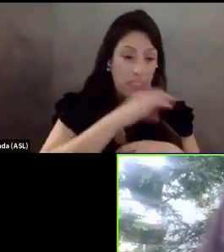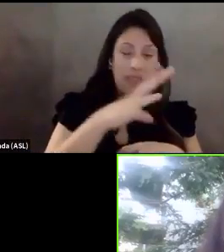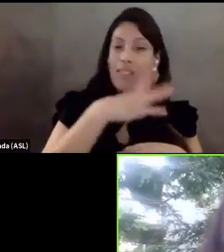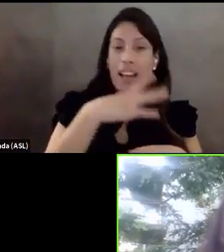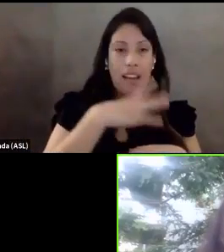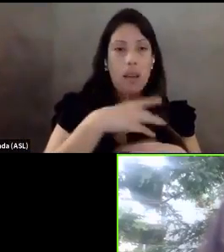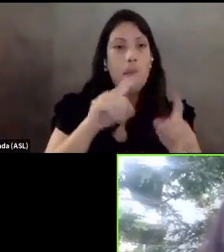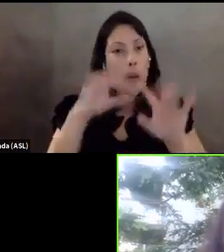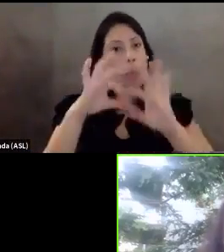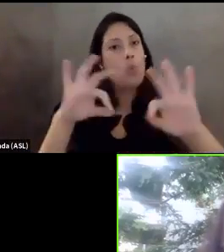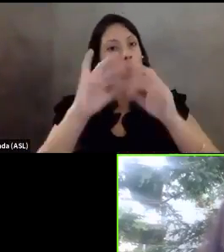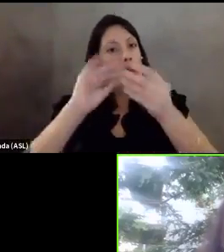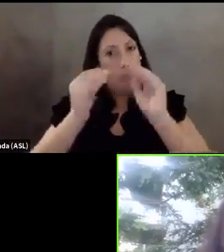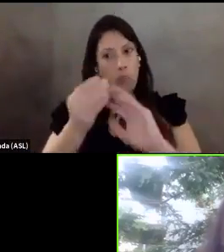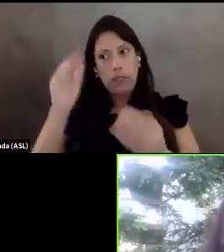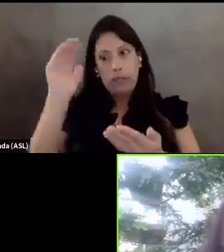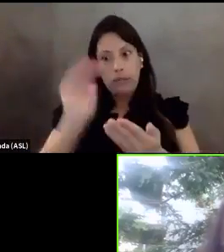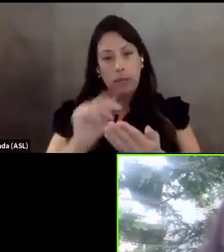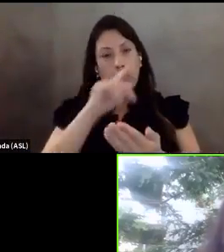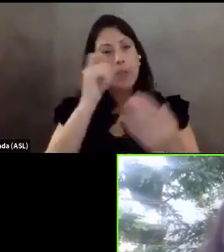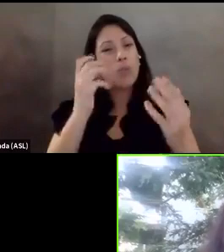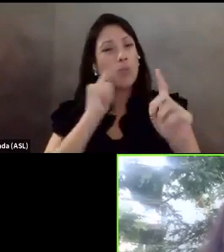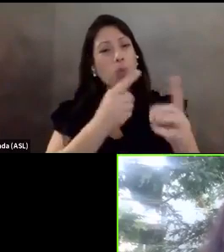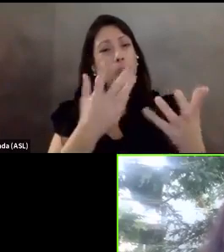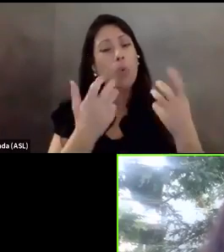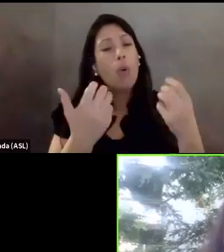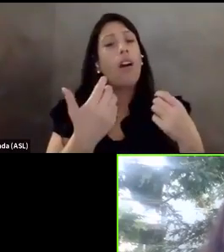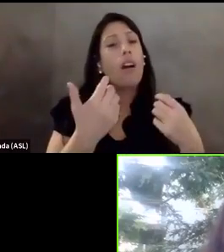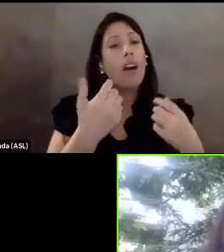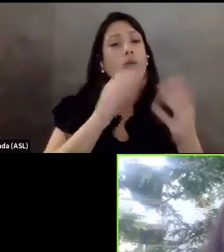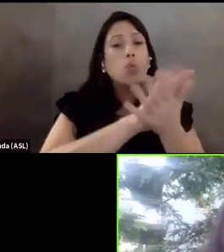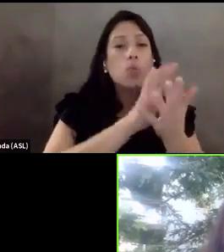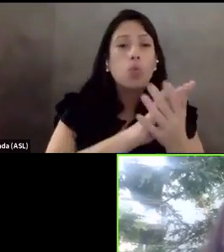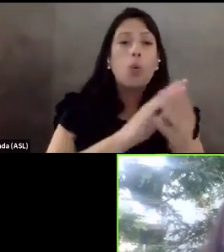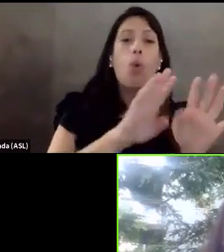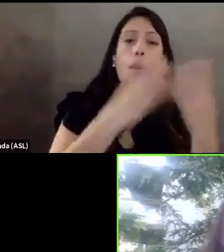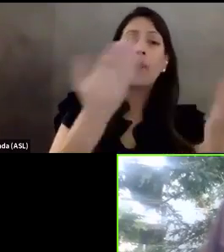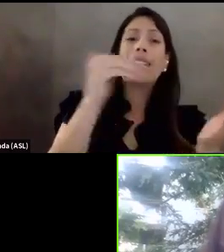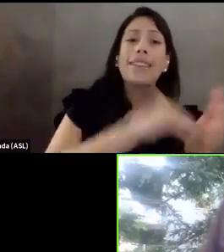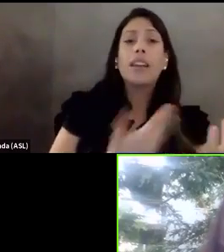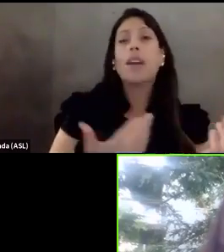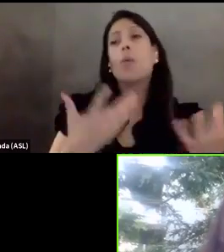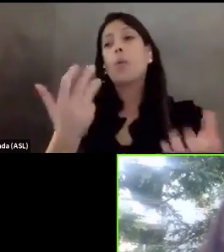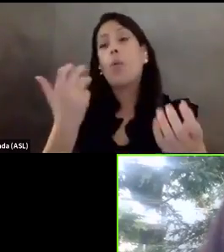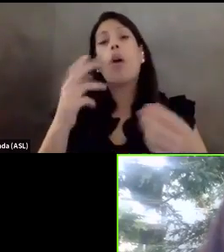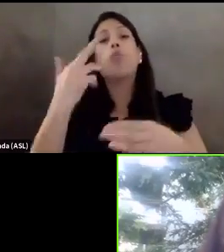such as restaurants and other facilities for indoor activities.